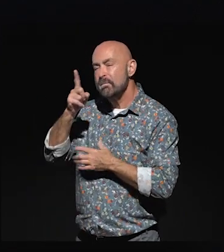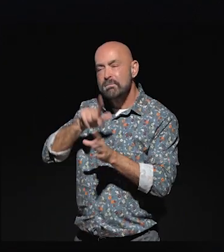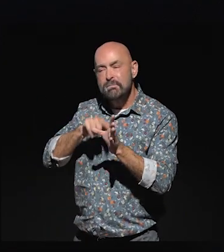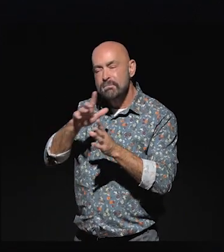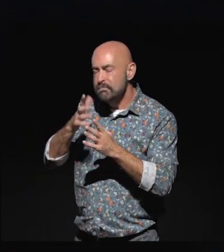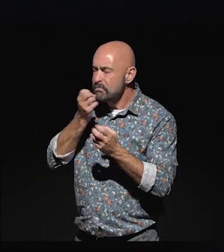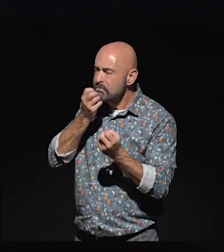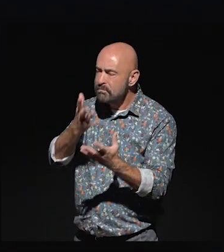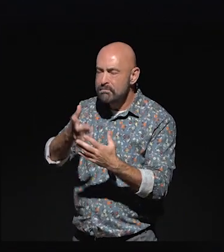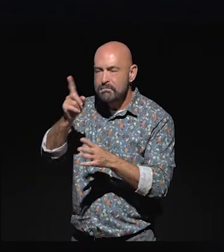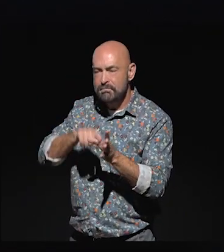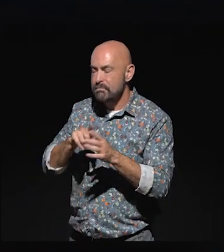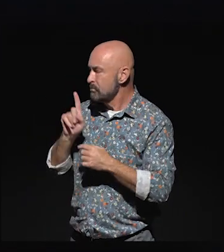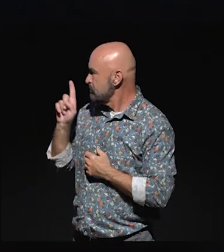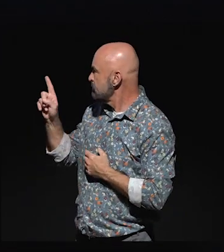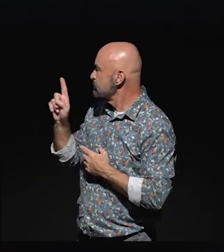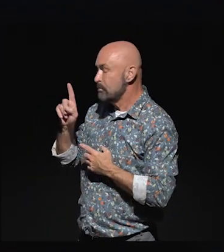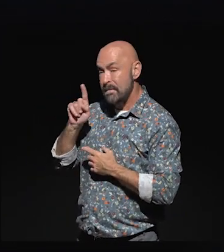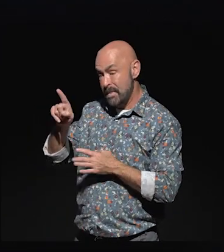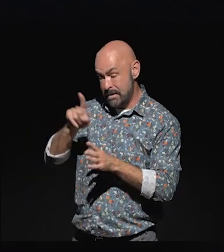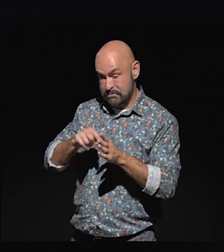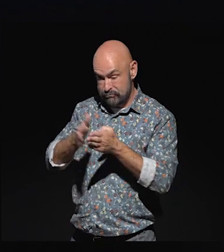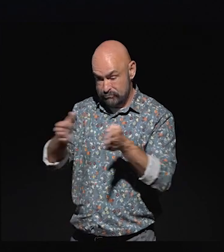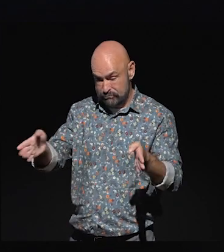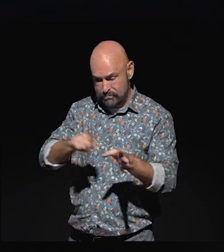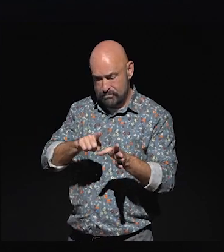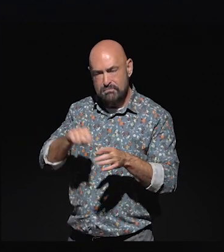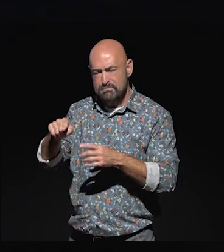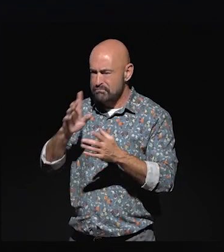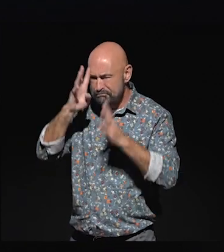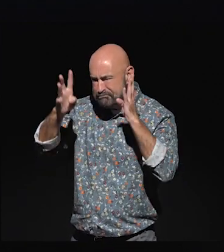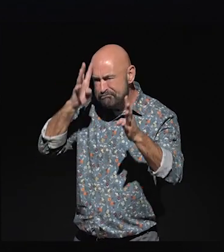probably one of the most creative years of his long career, in any of which, the Picasso picture